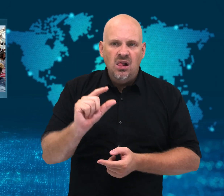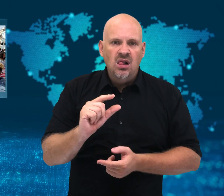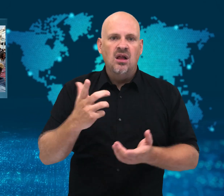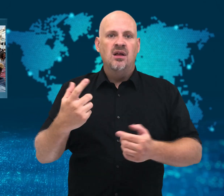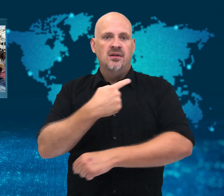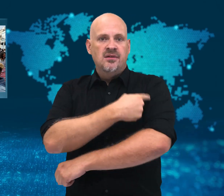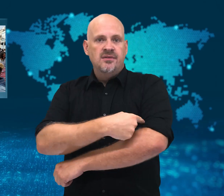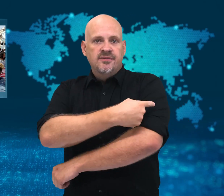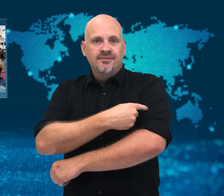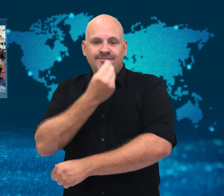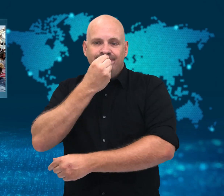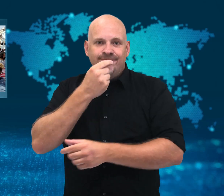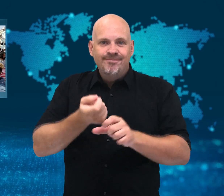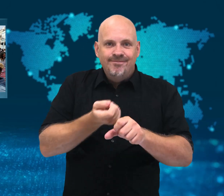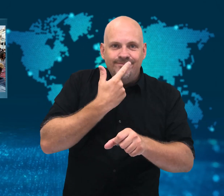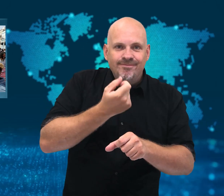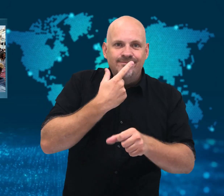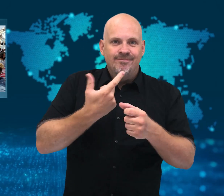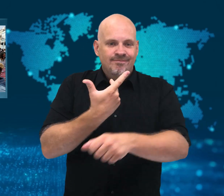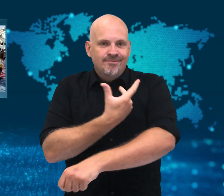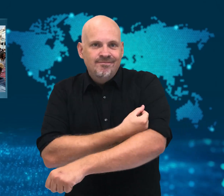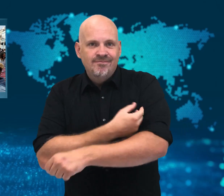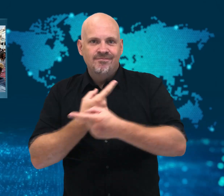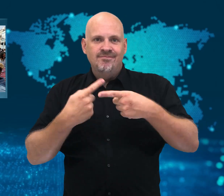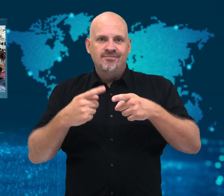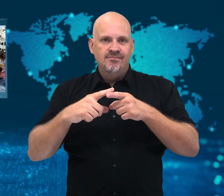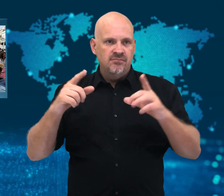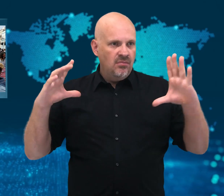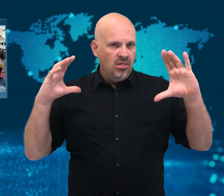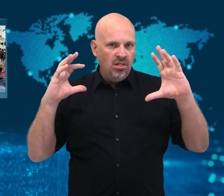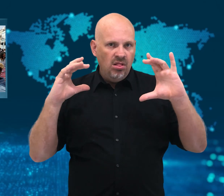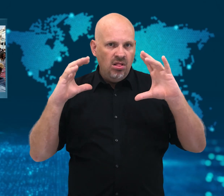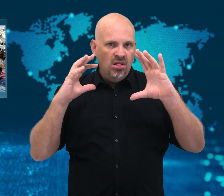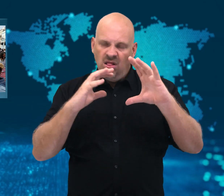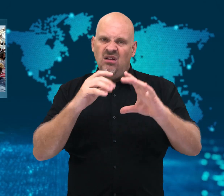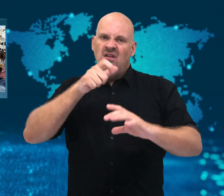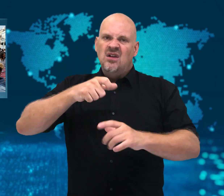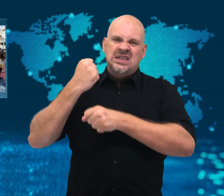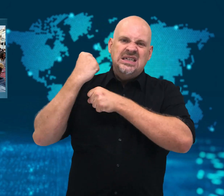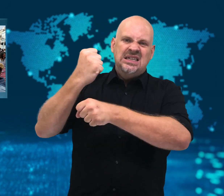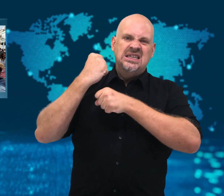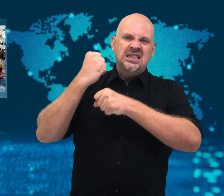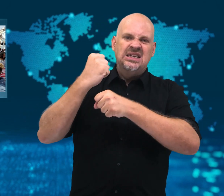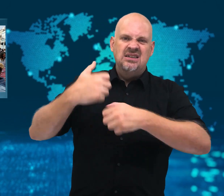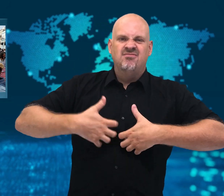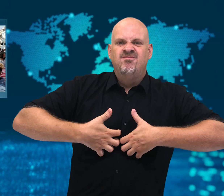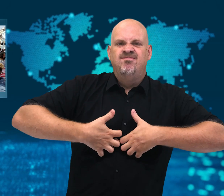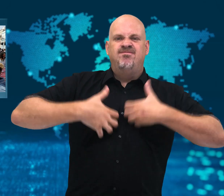food shortages, medicine shortages,